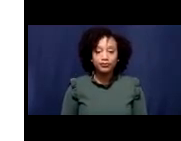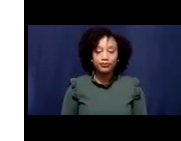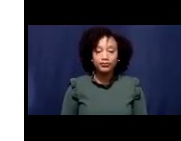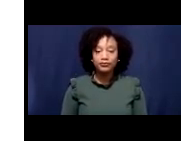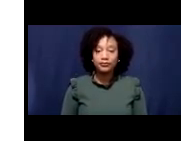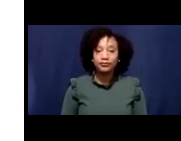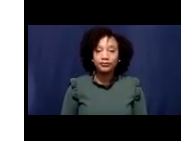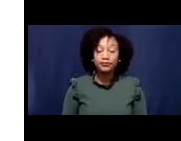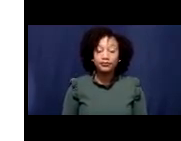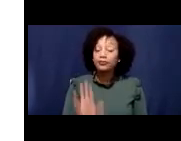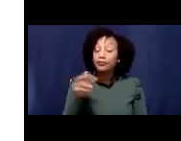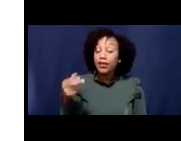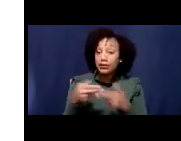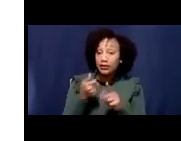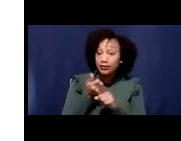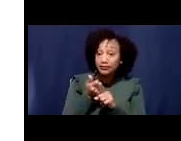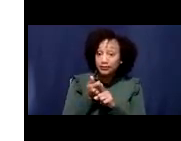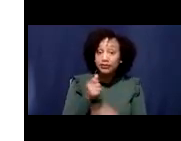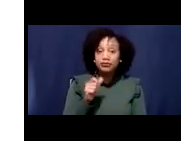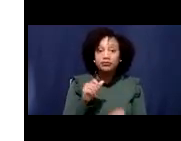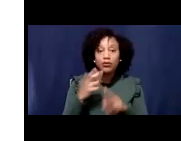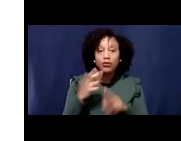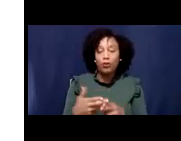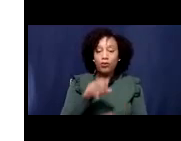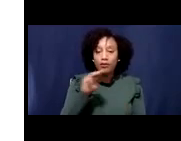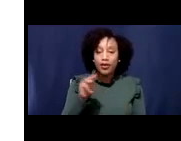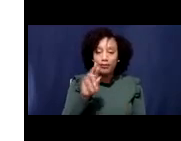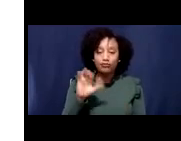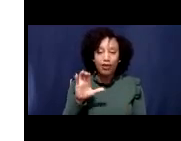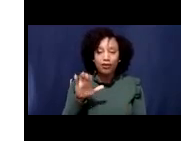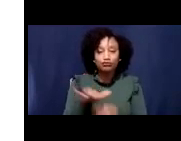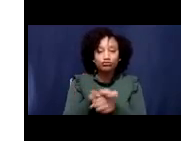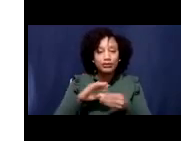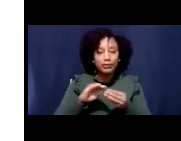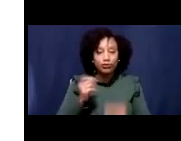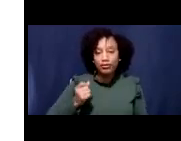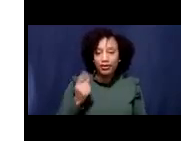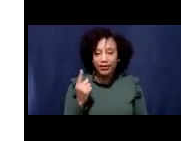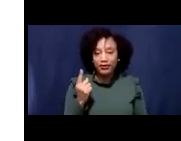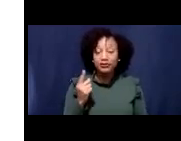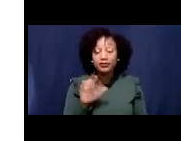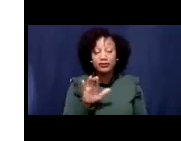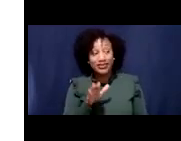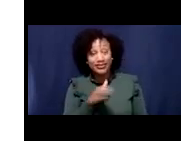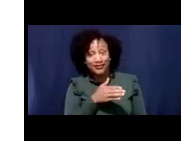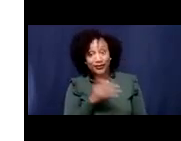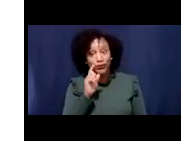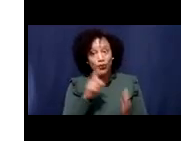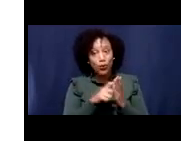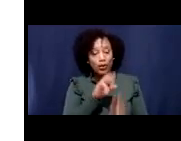This slide is entitled MRAC Region 11, and on the left, there is a map of Minnesota split up